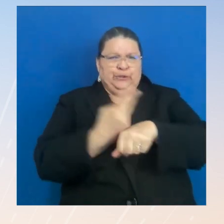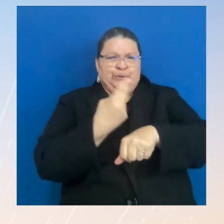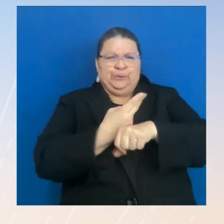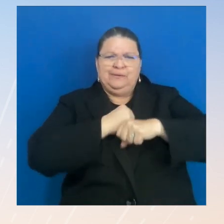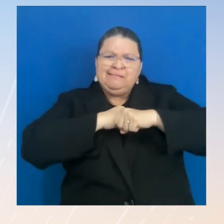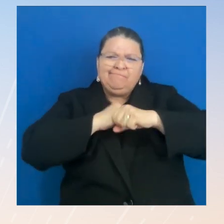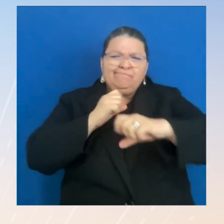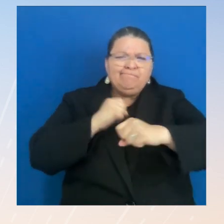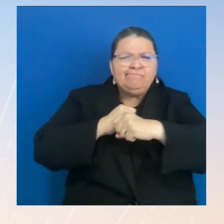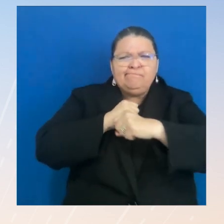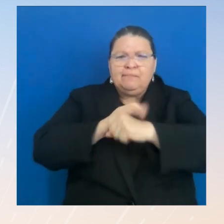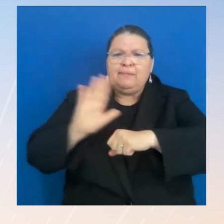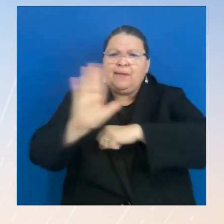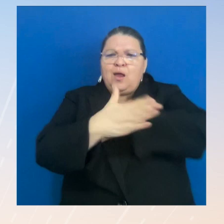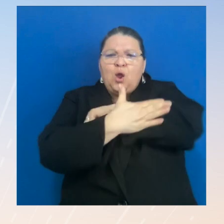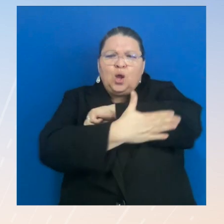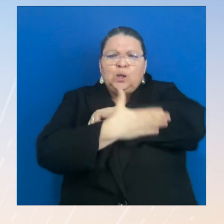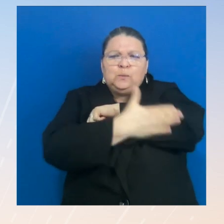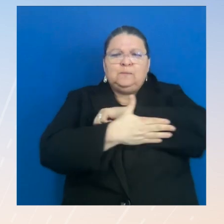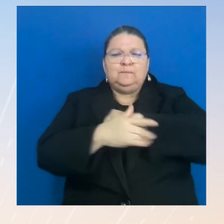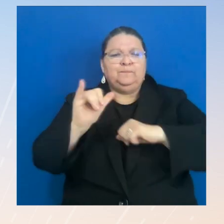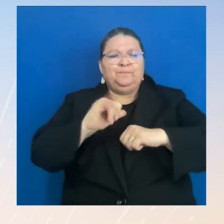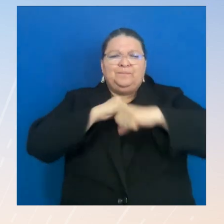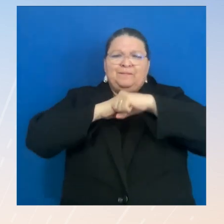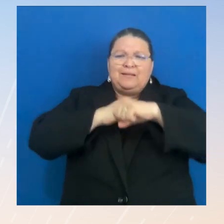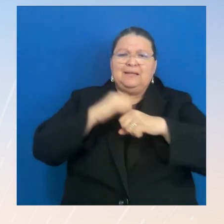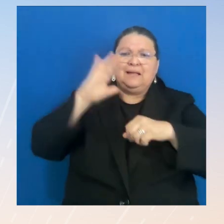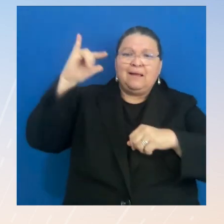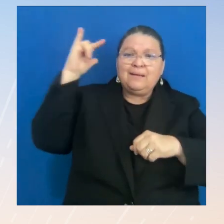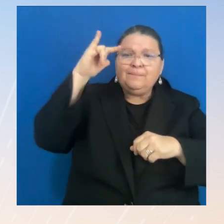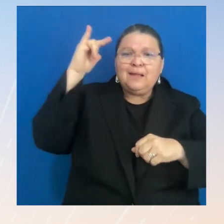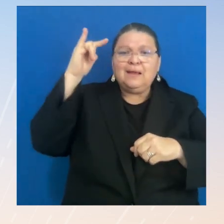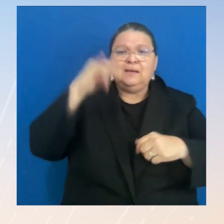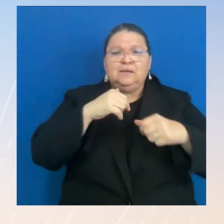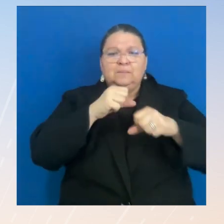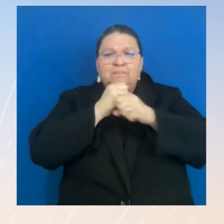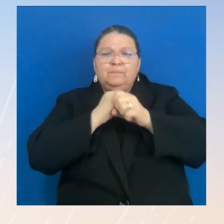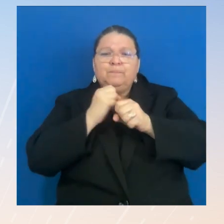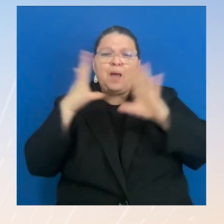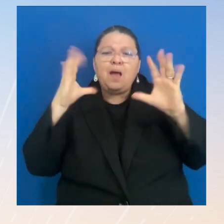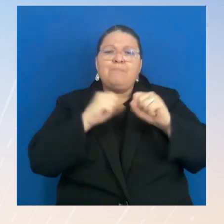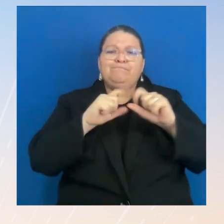We are working to get Ukraine the equipment as quickly as possible. And we are -- still have the means to continue doing that.